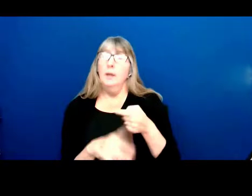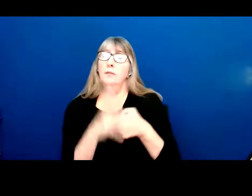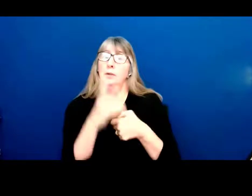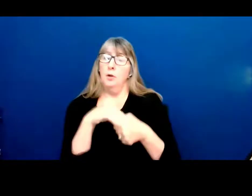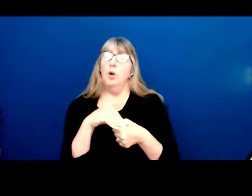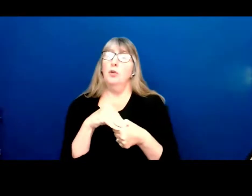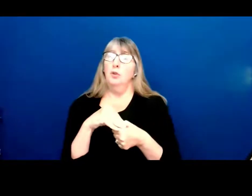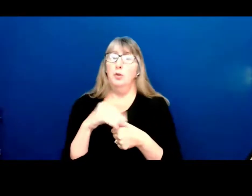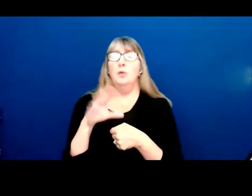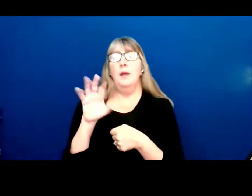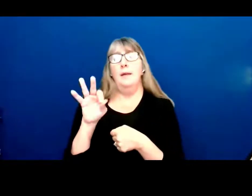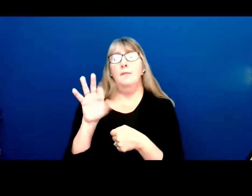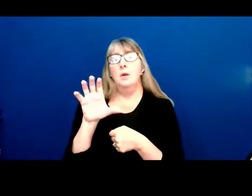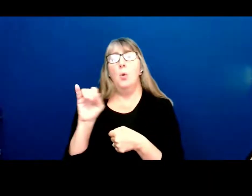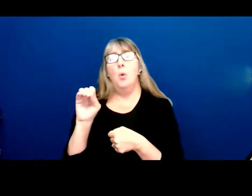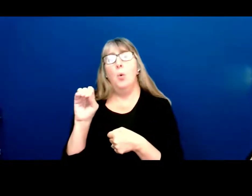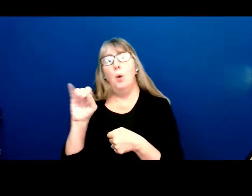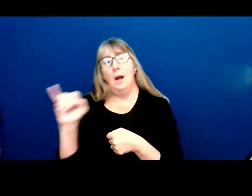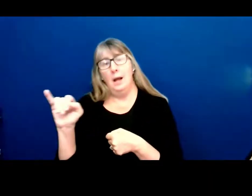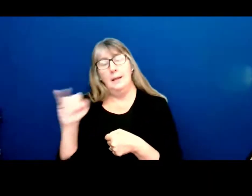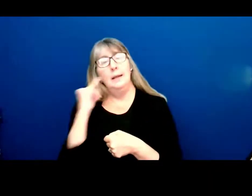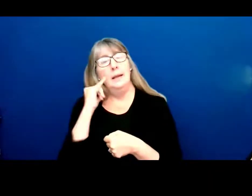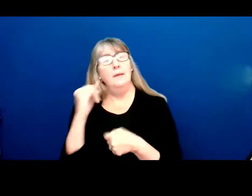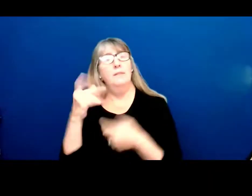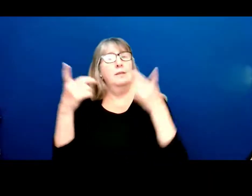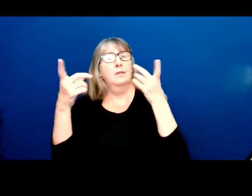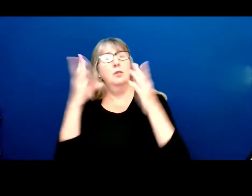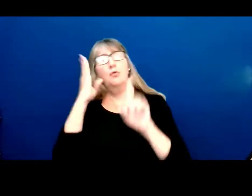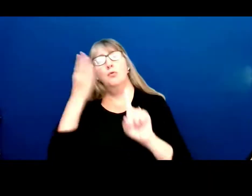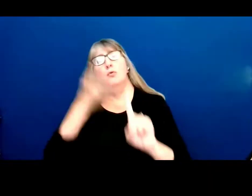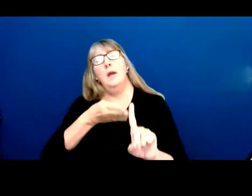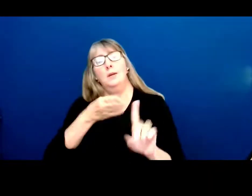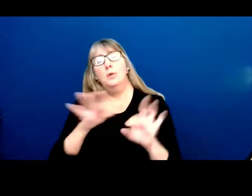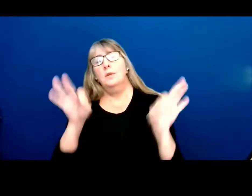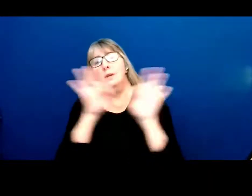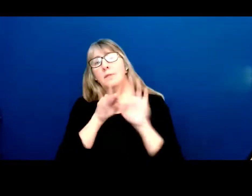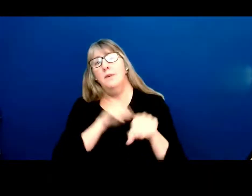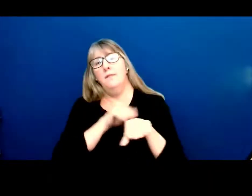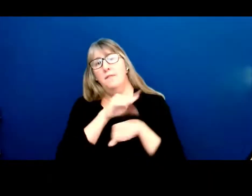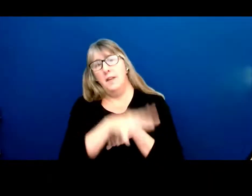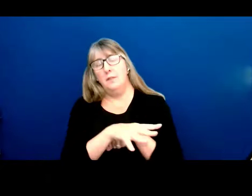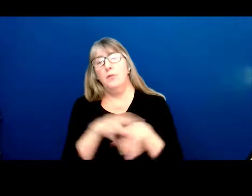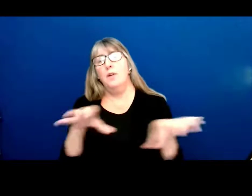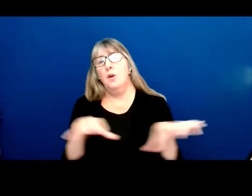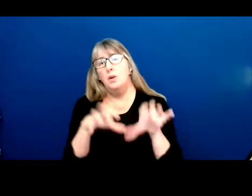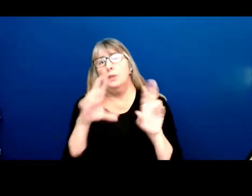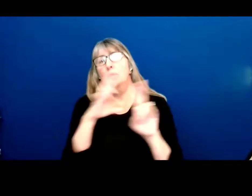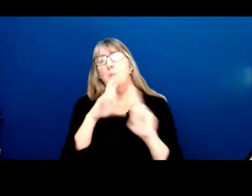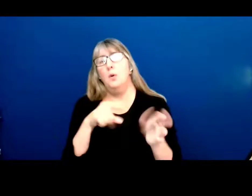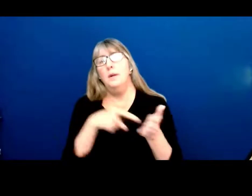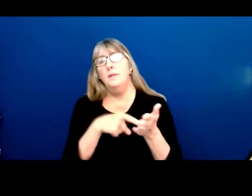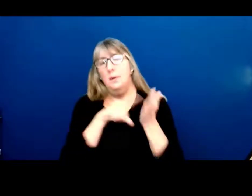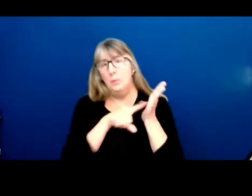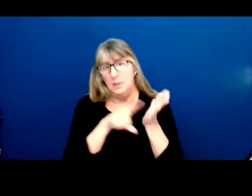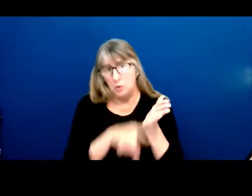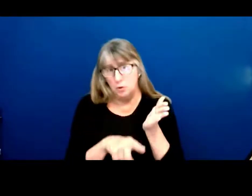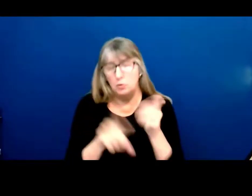if it could have a direct or significant effect on the design, conduct, and reporting of the research. So, it depends on the determination.